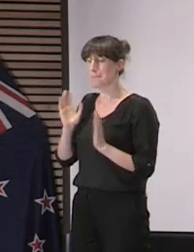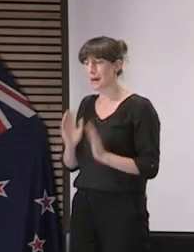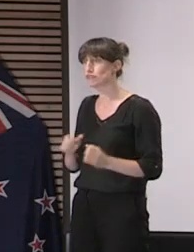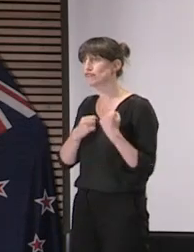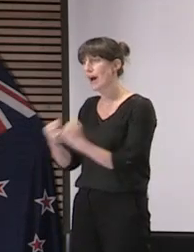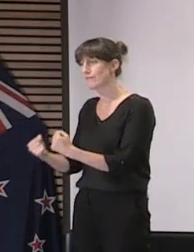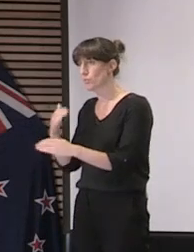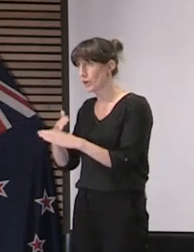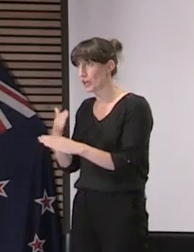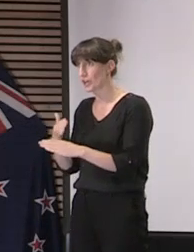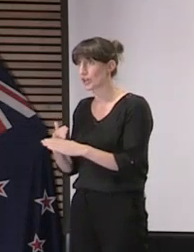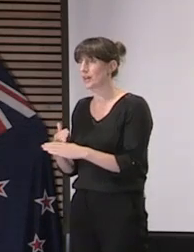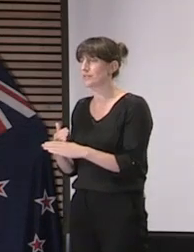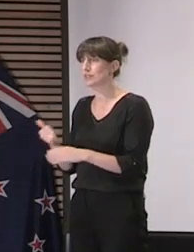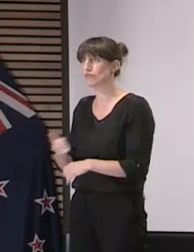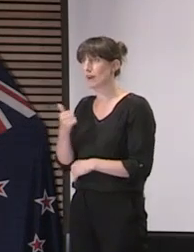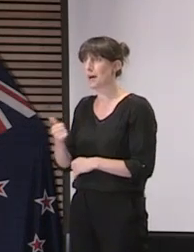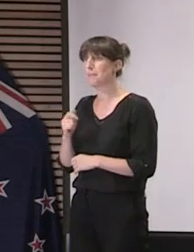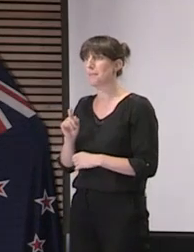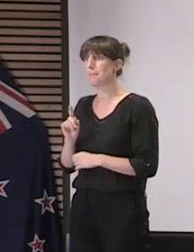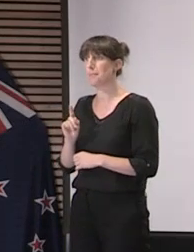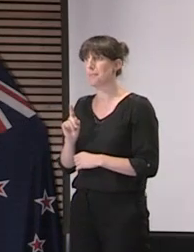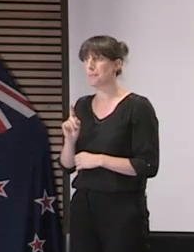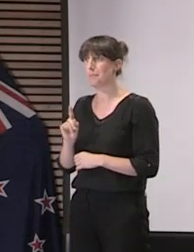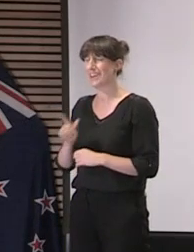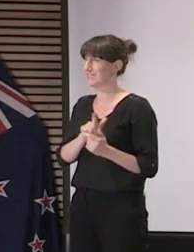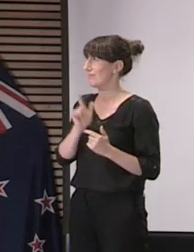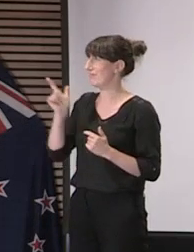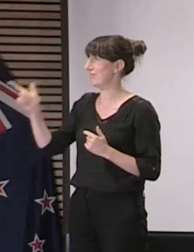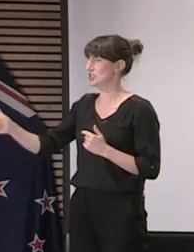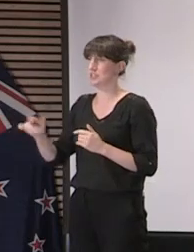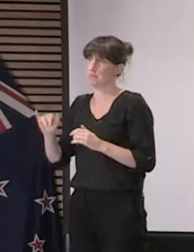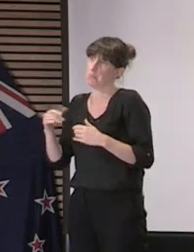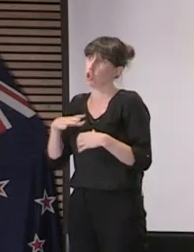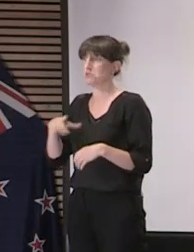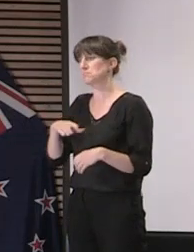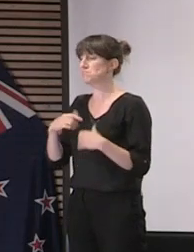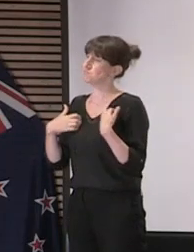a breach of the rules and travelling across the North Island without an exemption